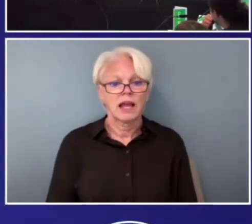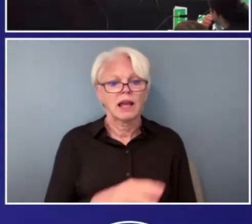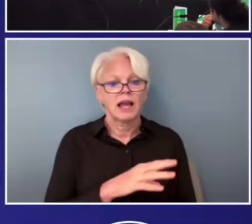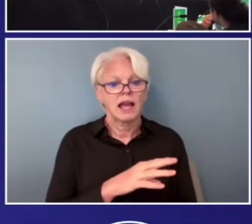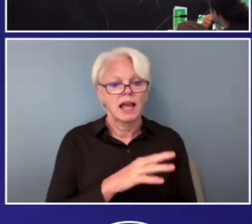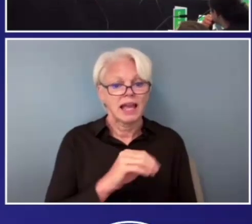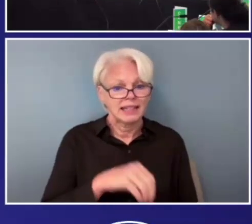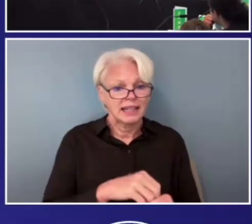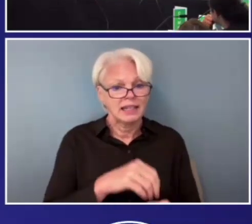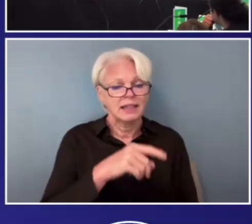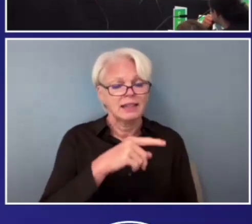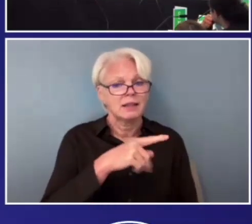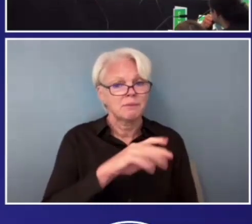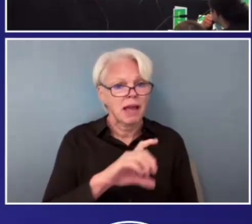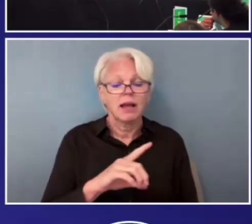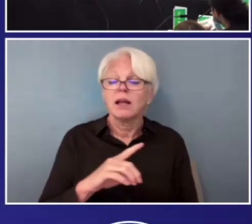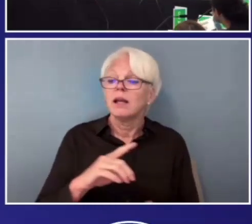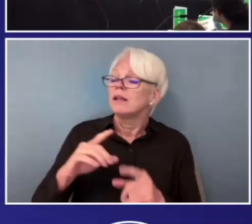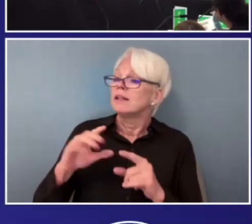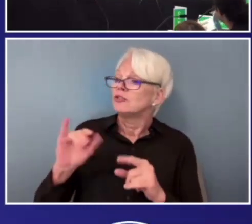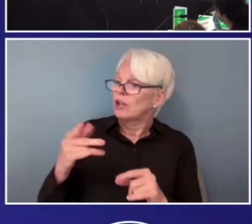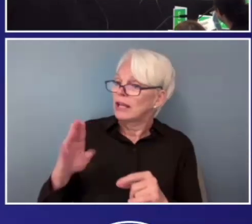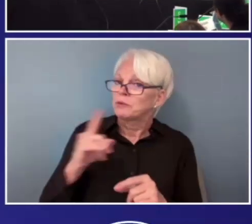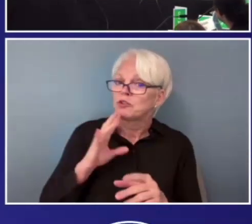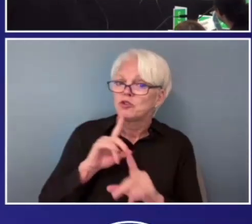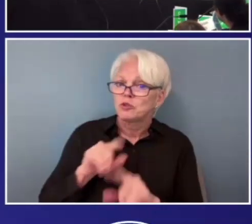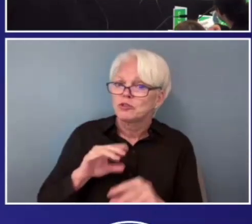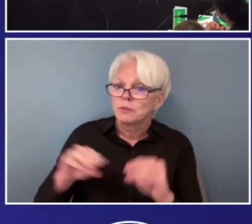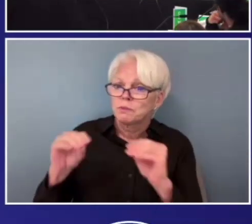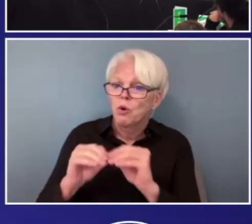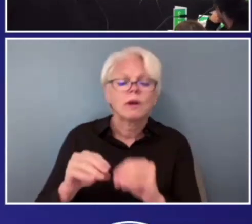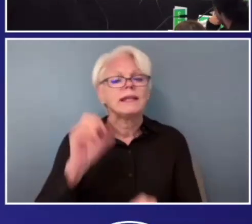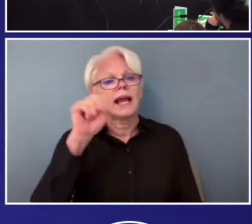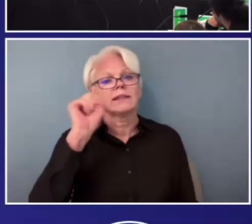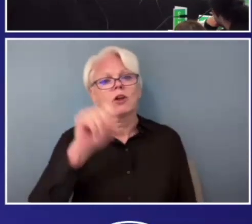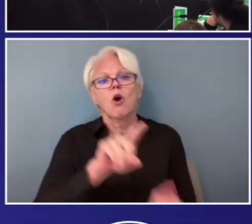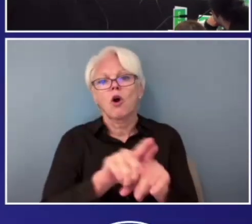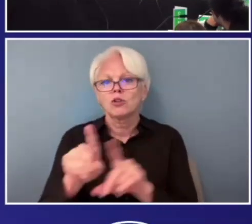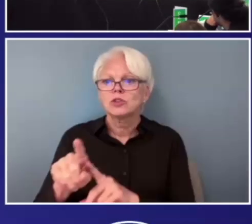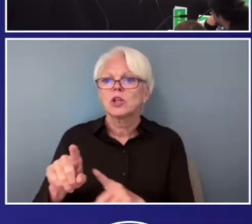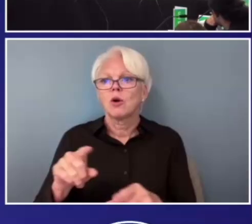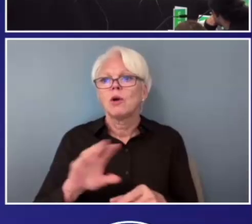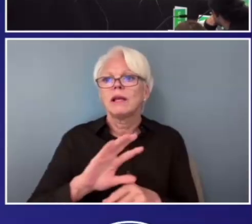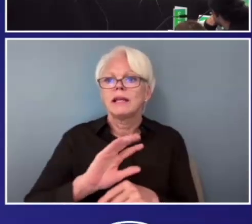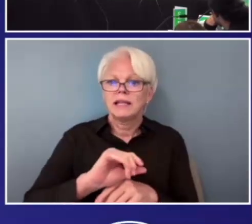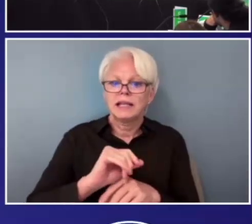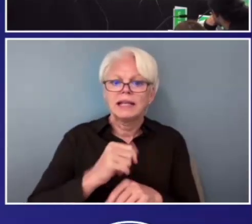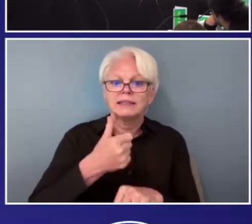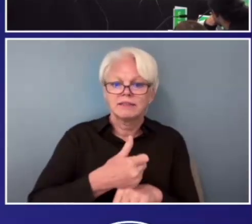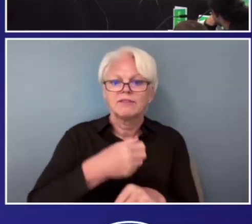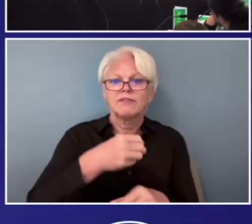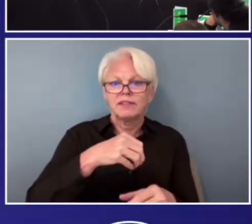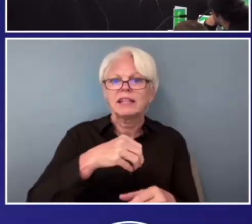Jacob, did you want to respond further? Yeah. It's also -- it's fixed in our regs. It's actually in 668.215,